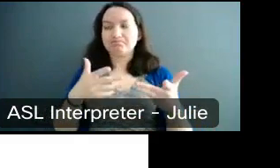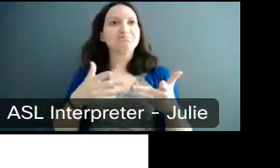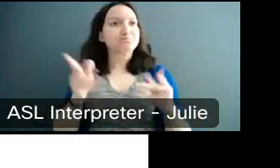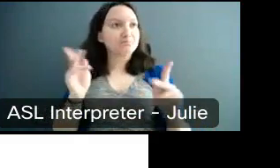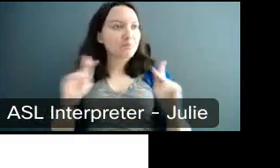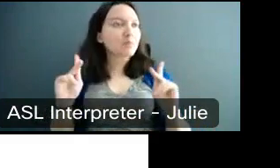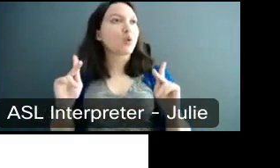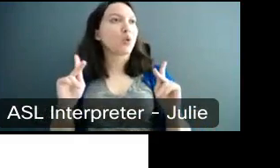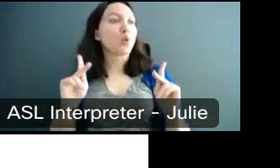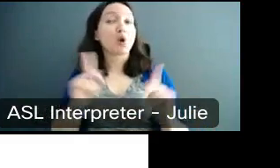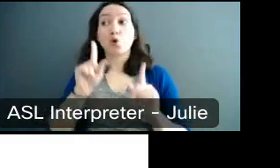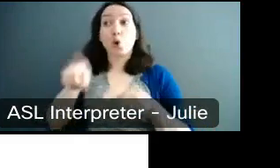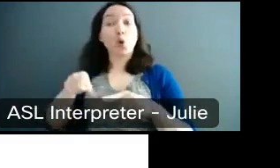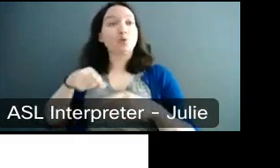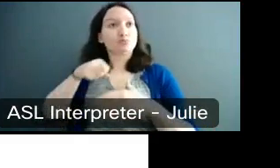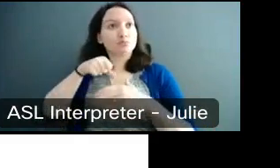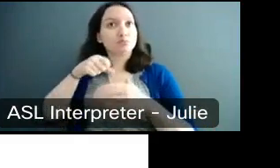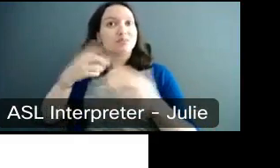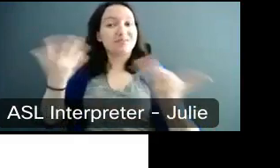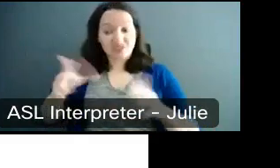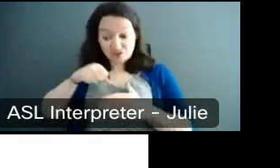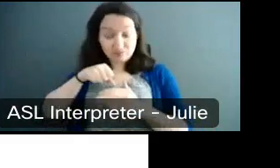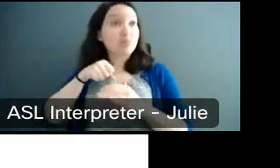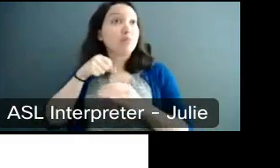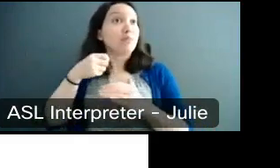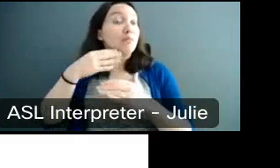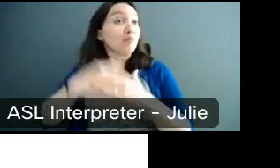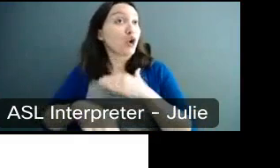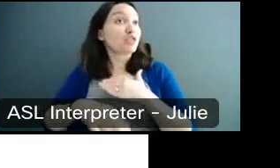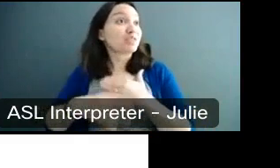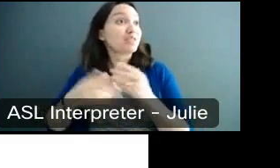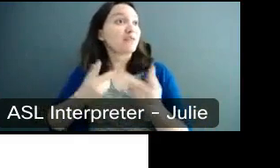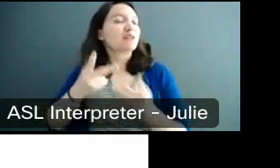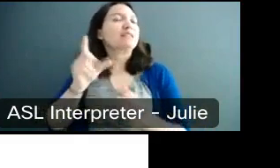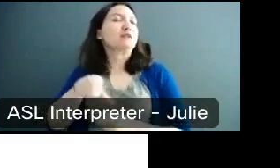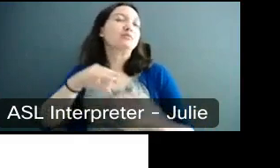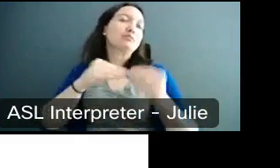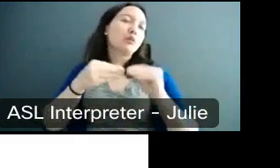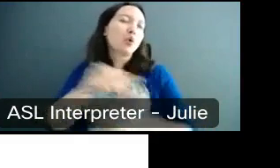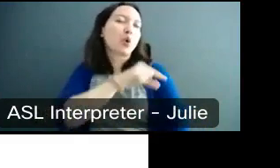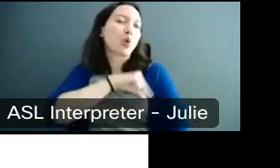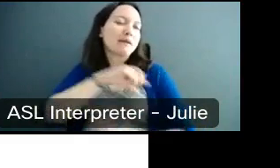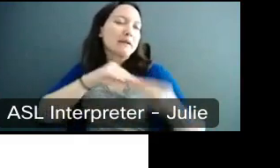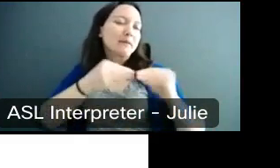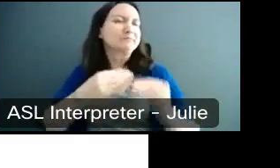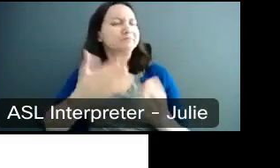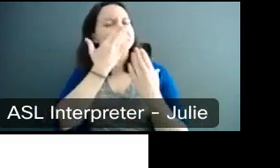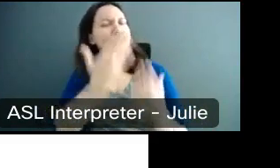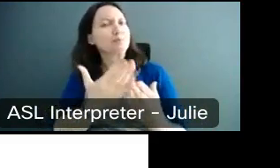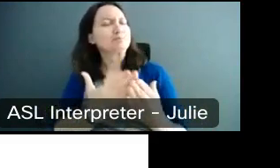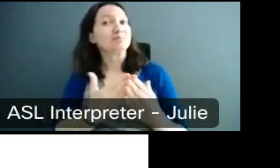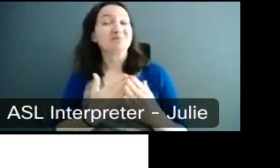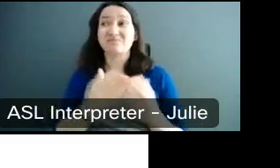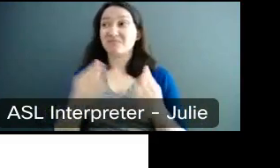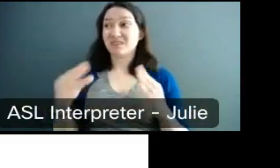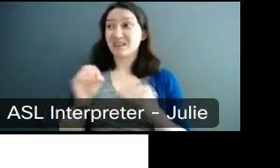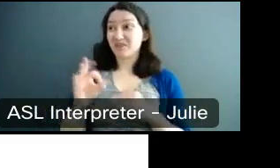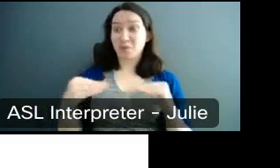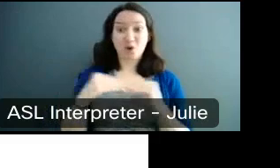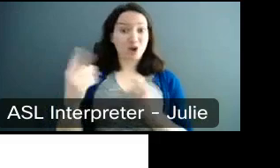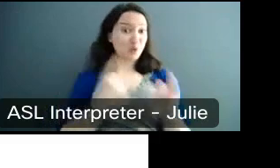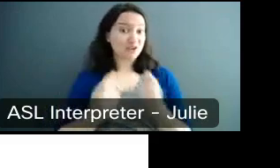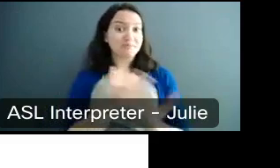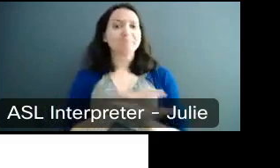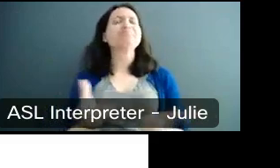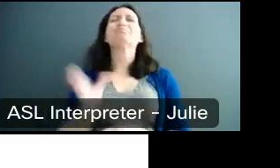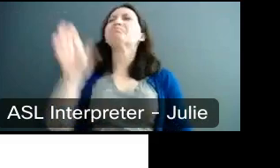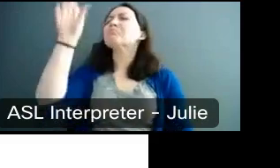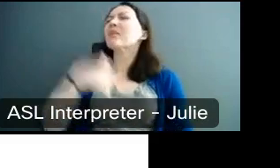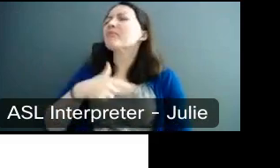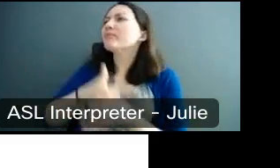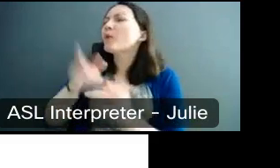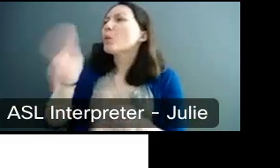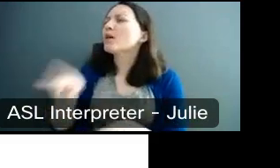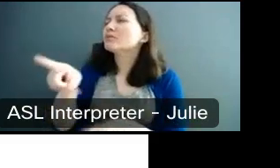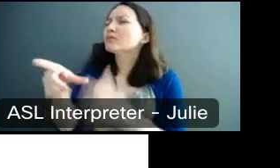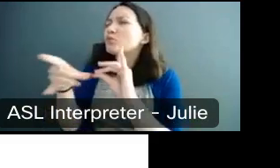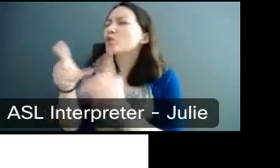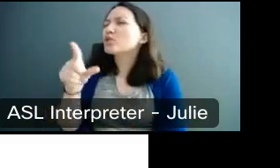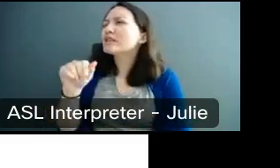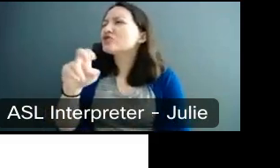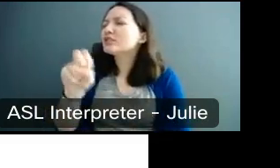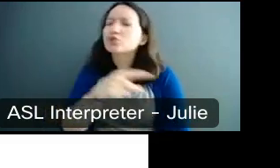Go to the postpartum care visit to meet a metric quality metric. But anyway, thank you. I'm there. More questions. Right? Just following up on this and hanging when you were talking. Uh, Jose no, they were.